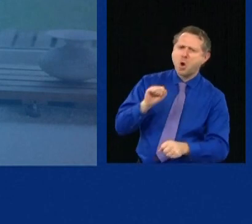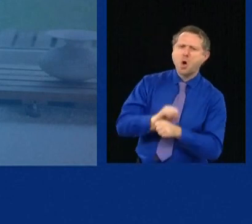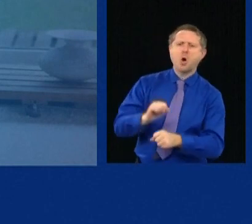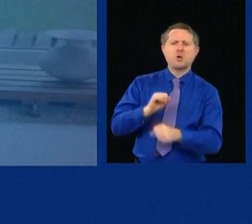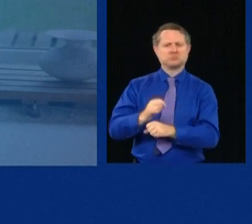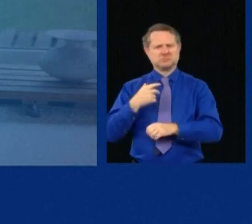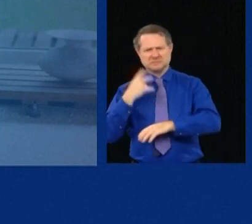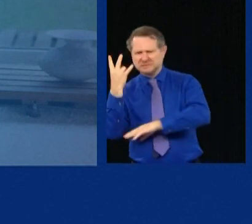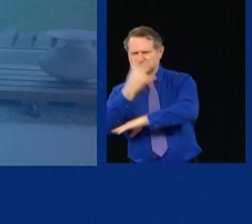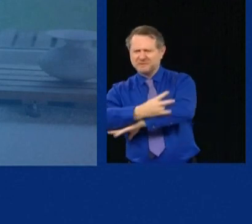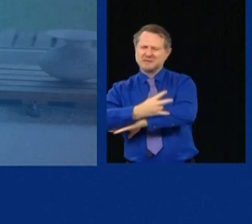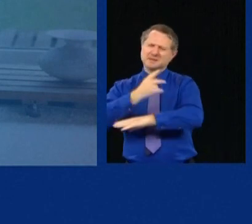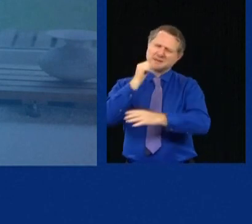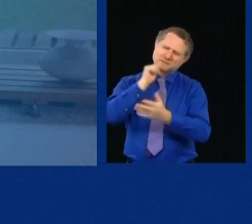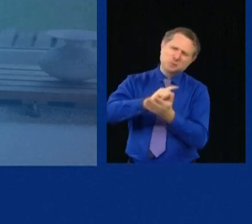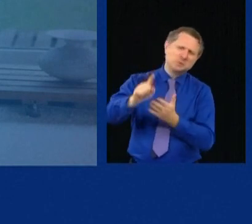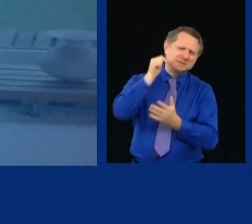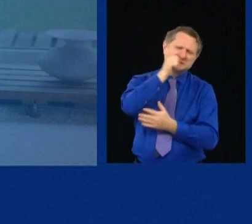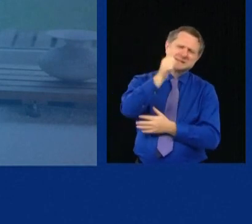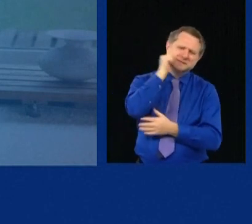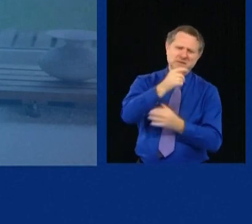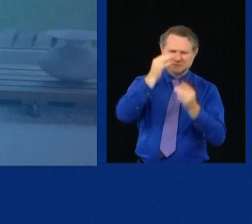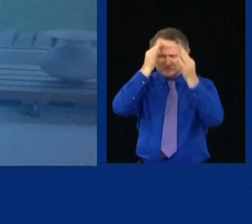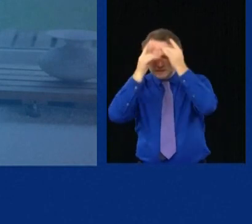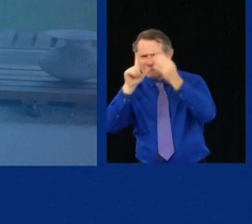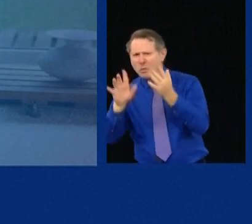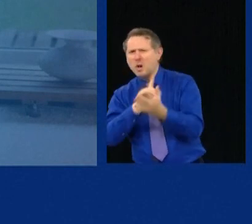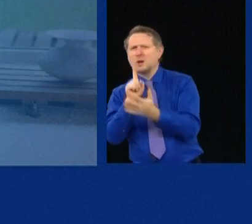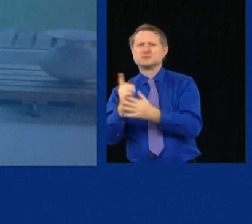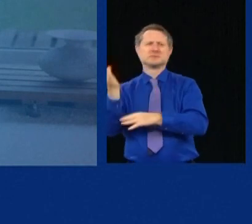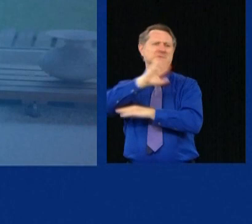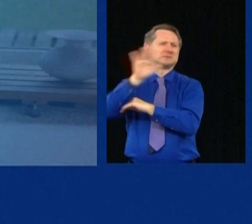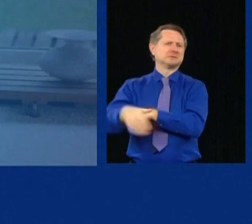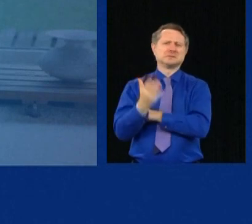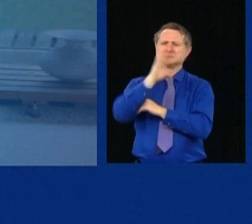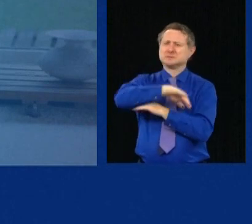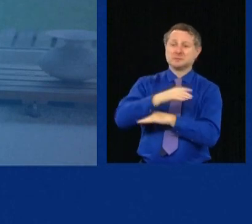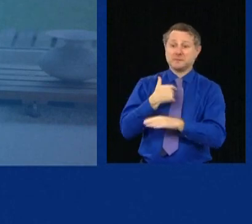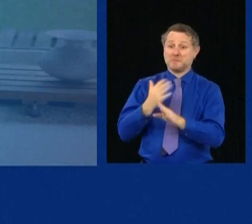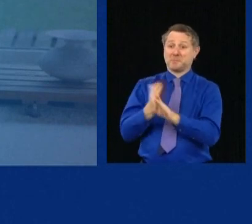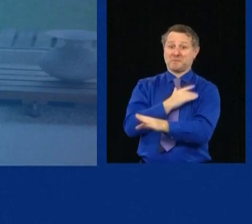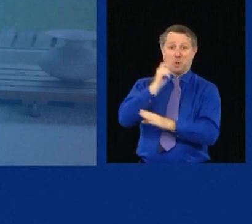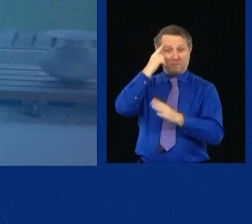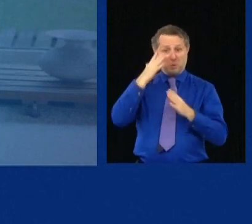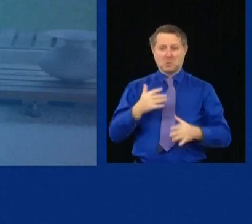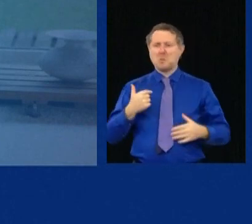SERIOUSLY. I'M HONORED TO BE GOVERNOR, I WORK AT IT SEVEN DAYS A WEEK, 24